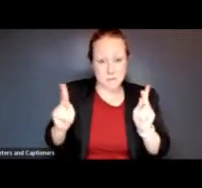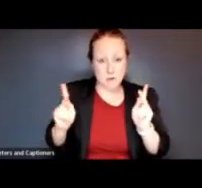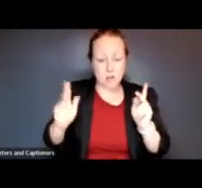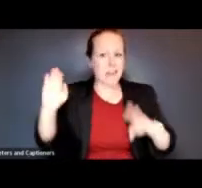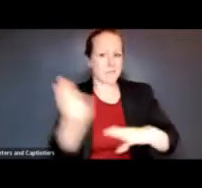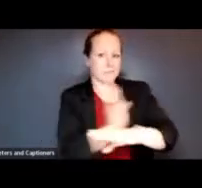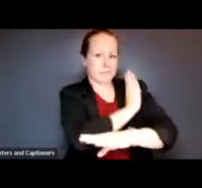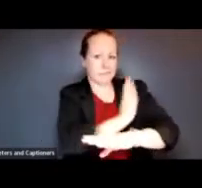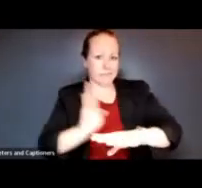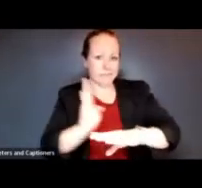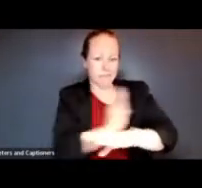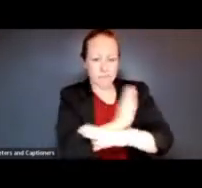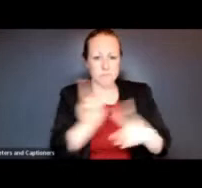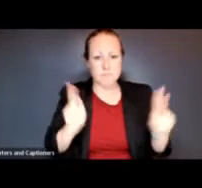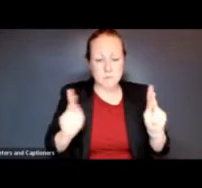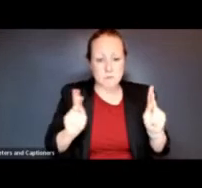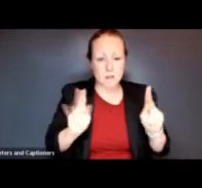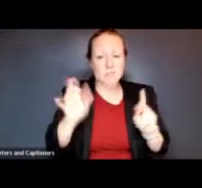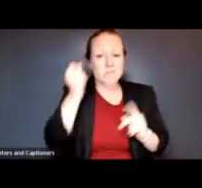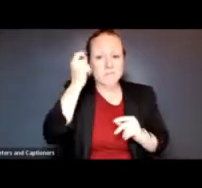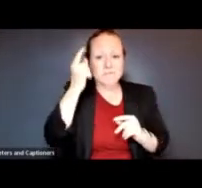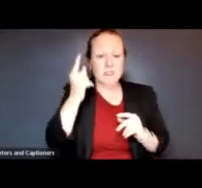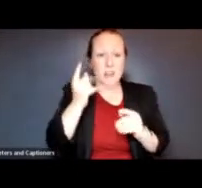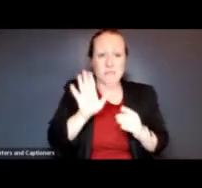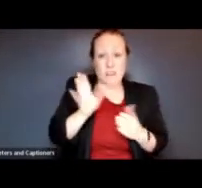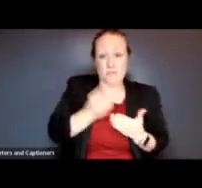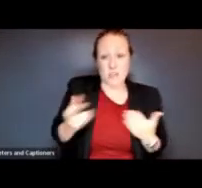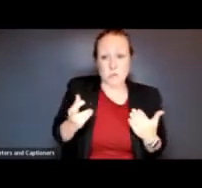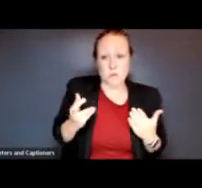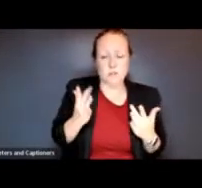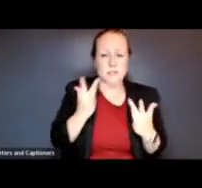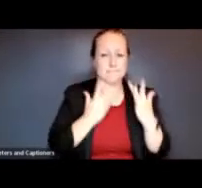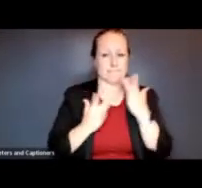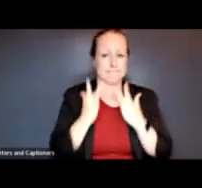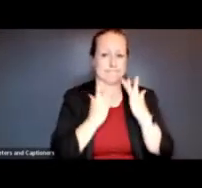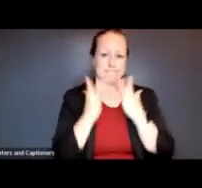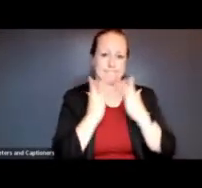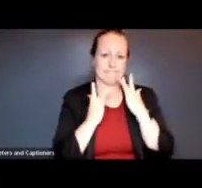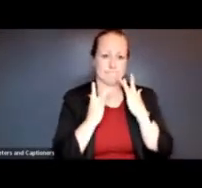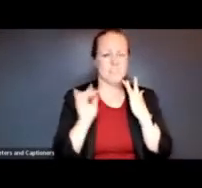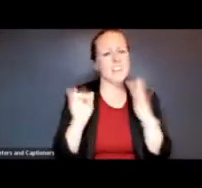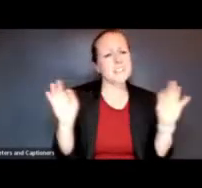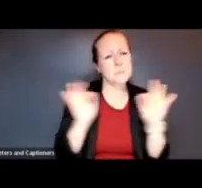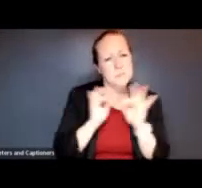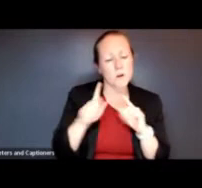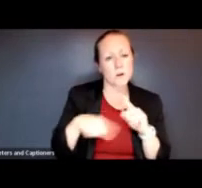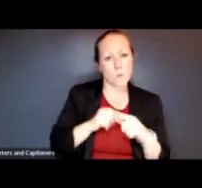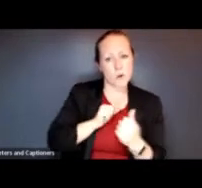very limited resources. And it's important to know that as you approach them and start talking about training, something else